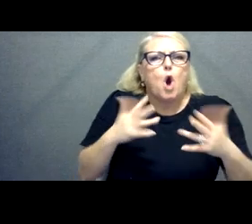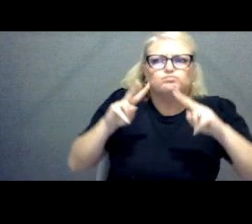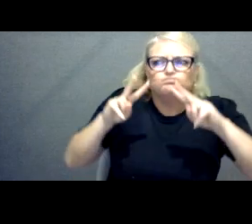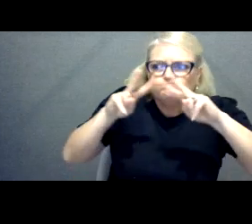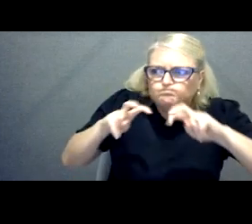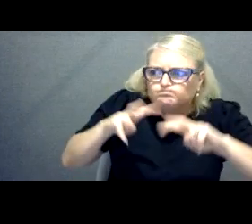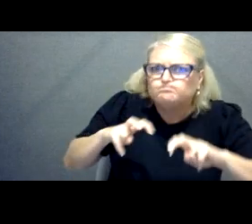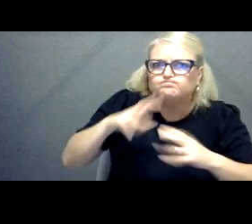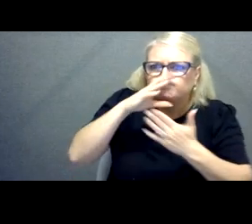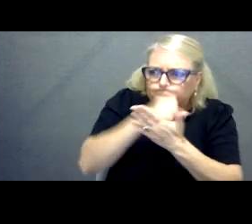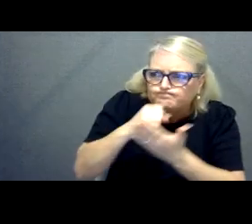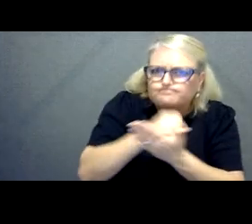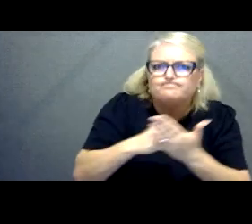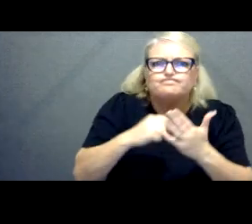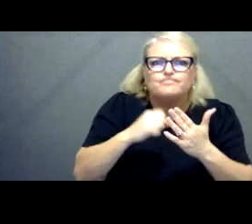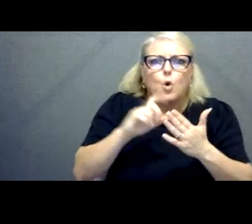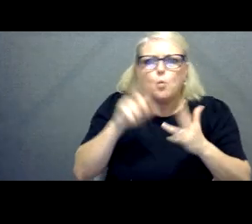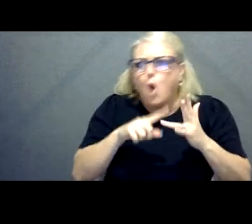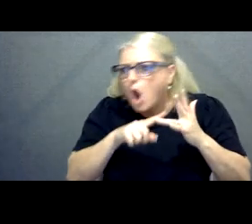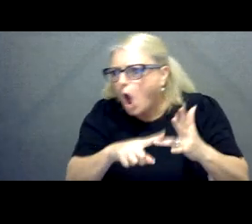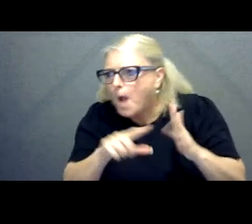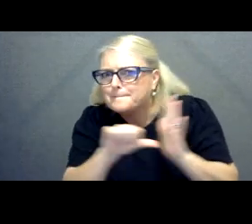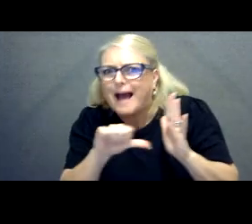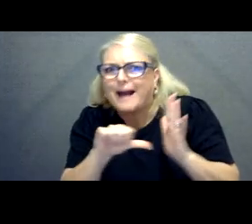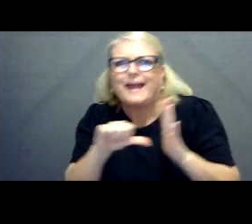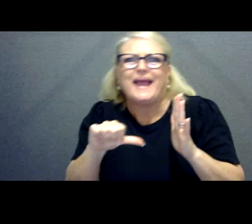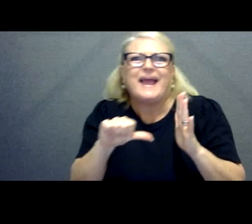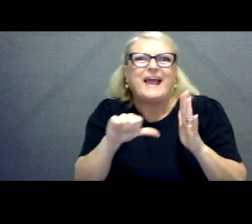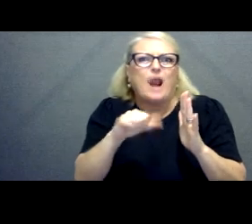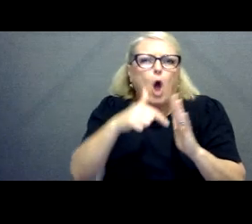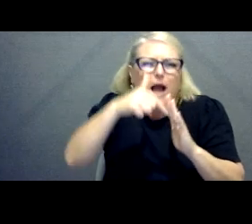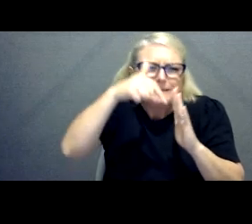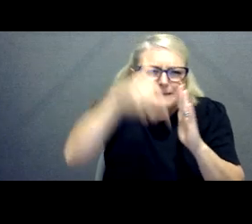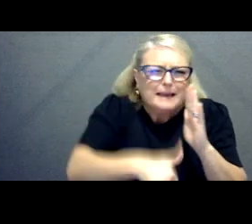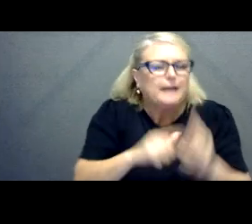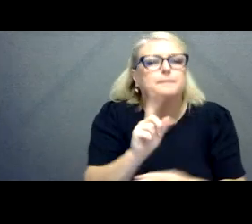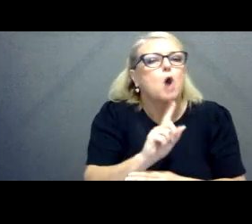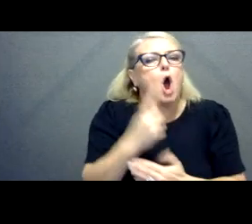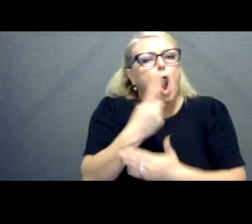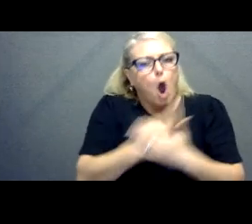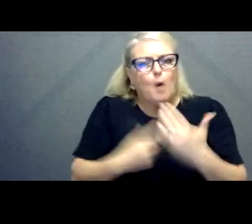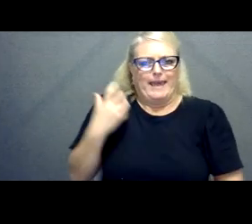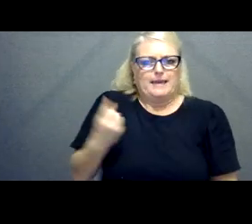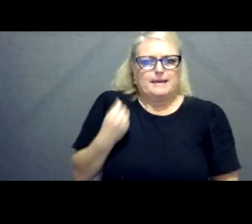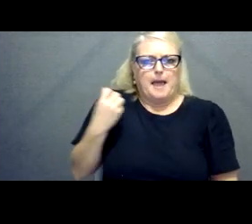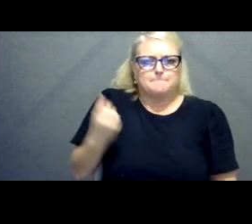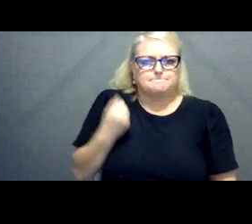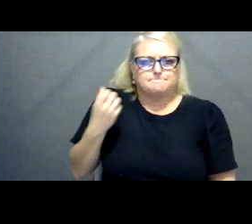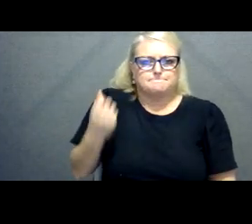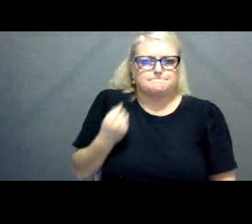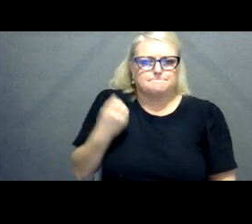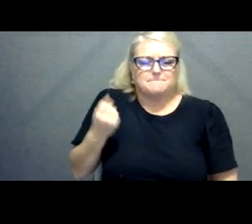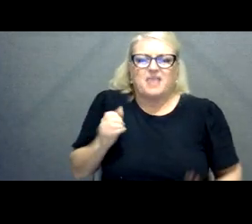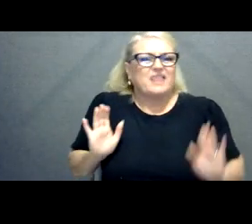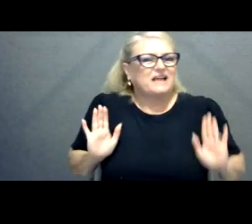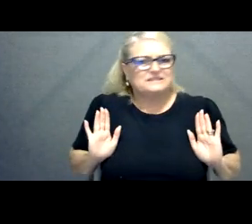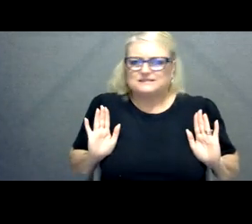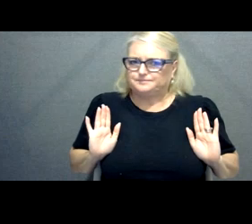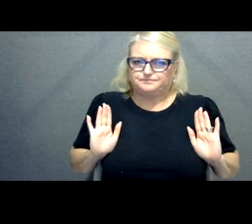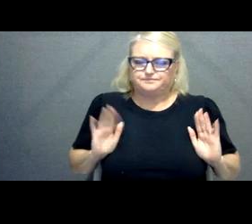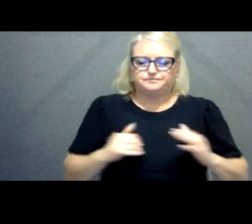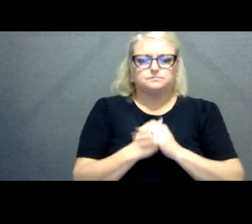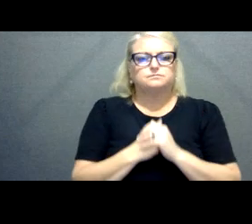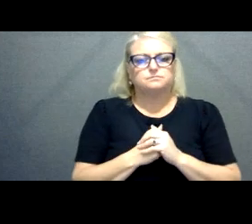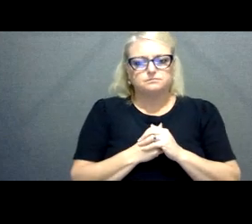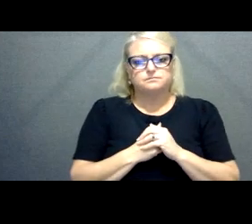the clients weekly income for a for a client um now that being said if um if a client has